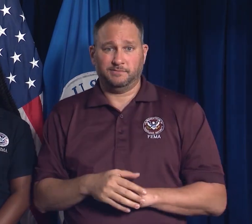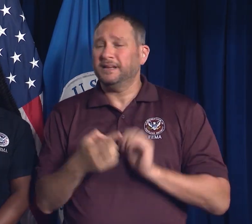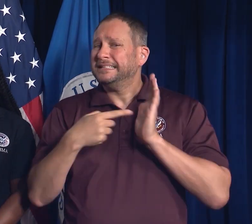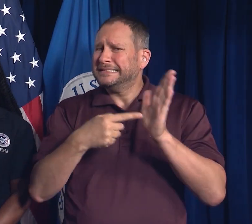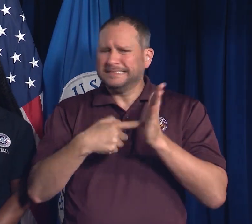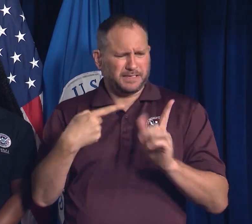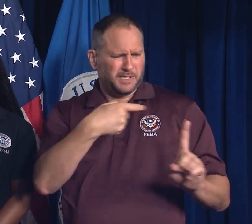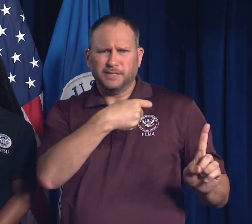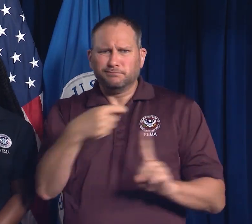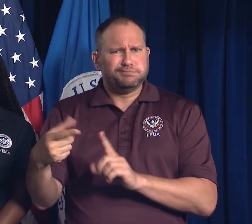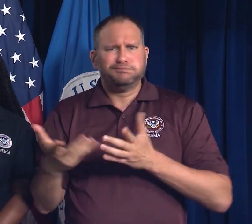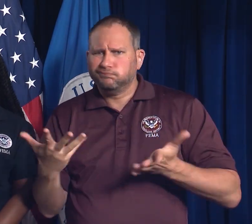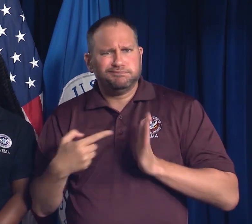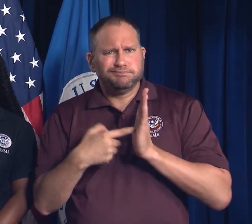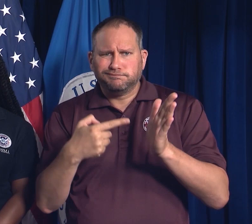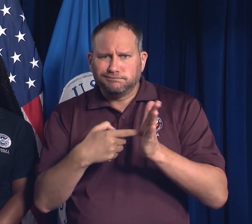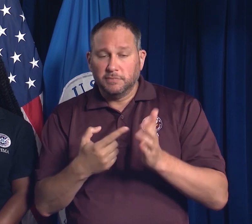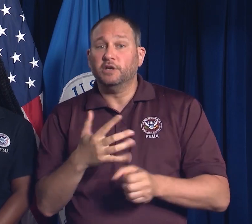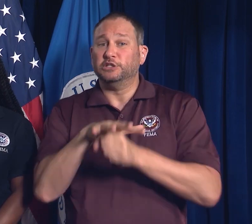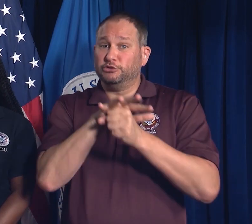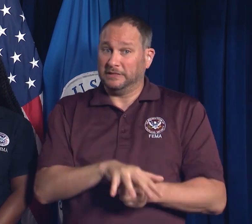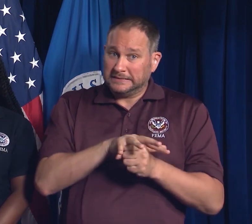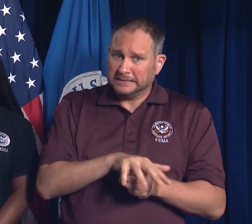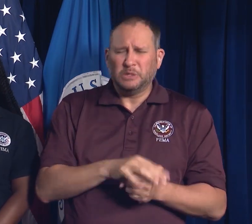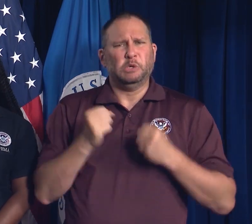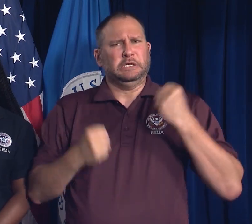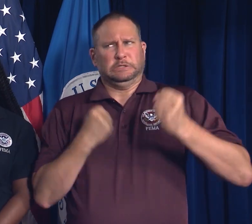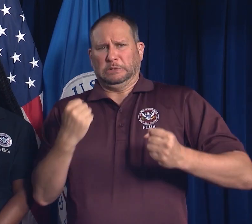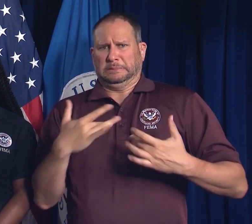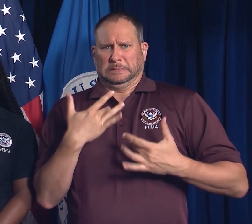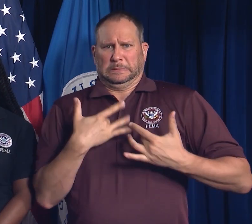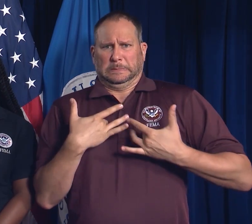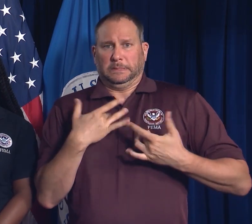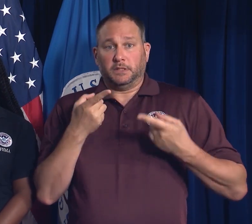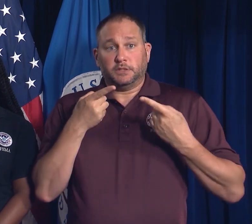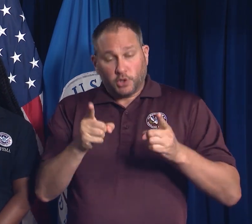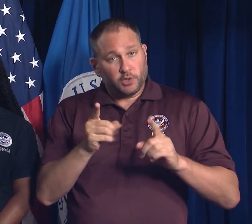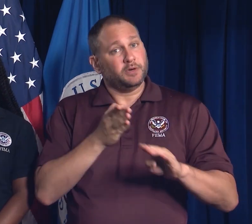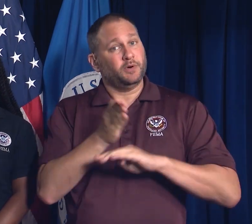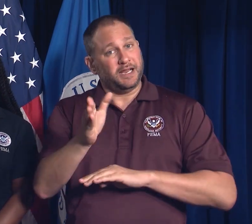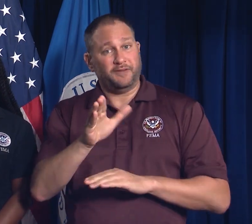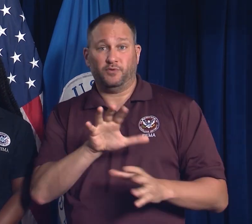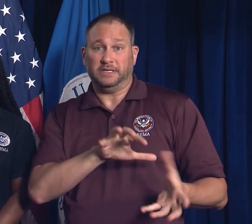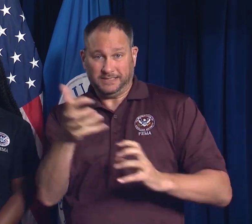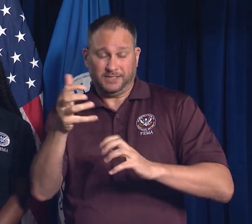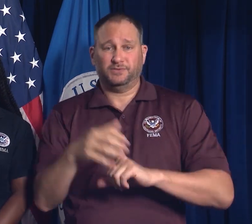Some examples of these triggers could be stress or strong emotions during and after a disaster,